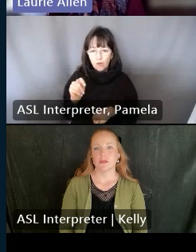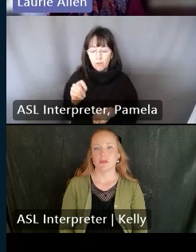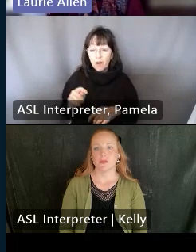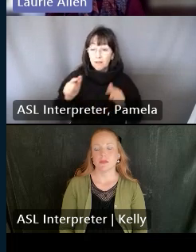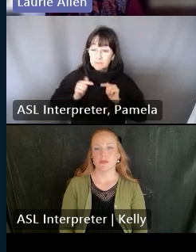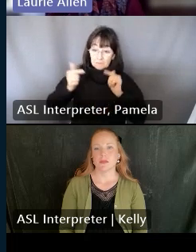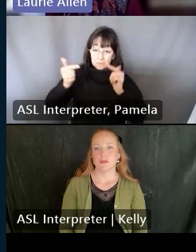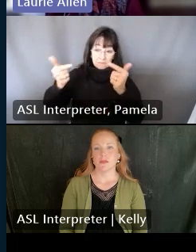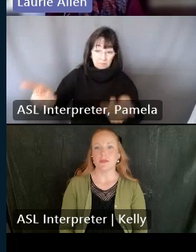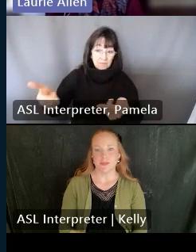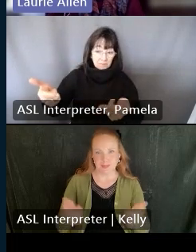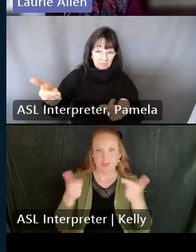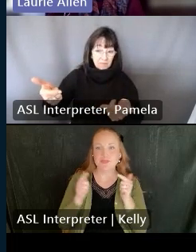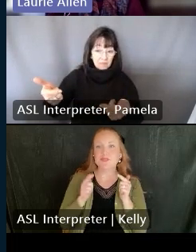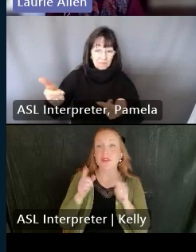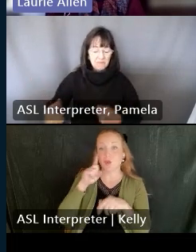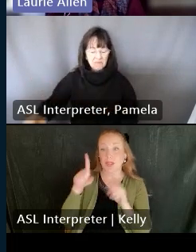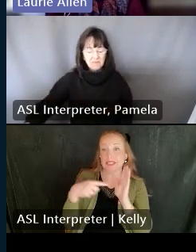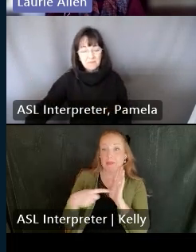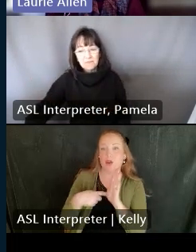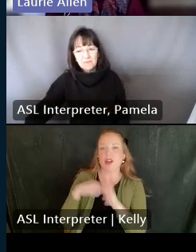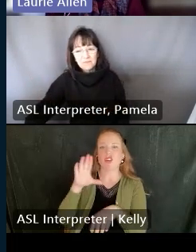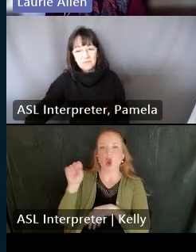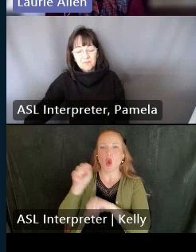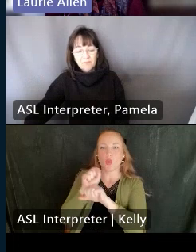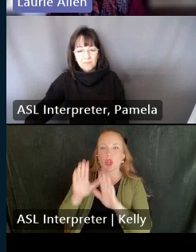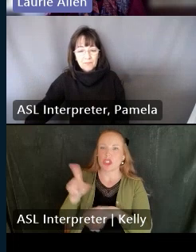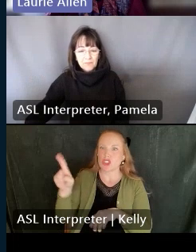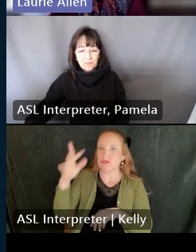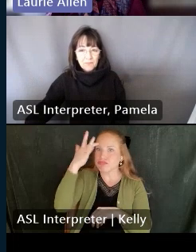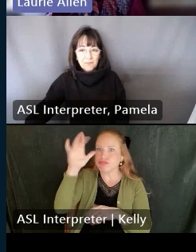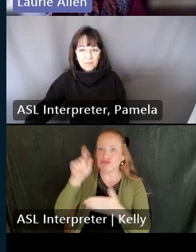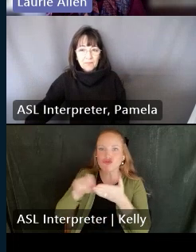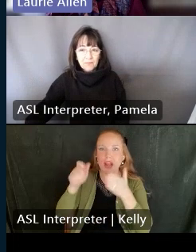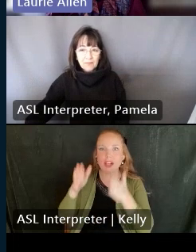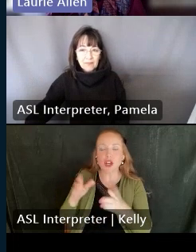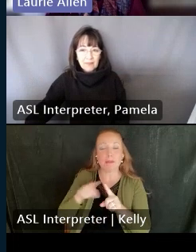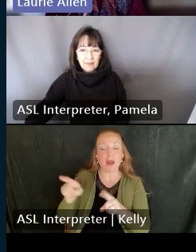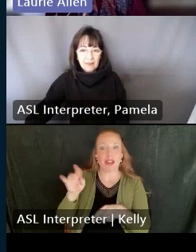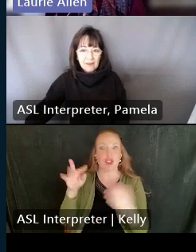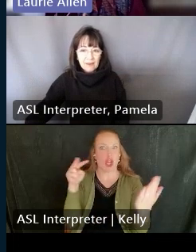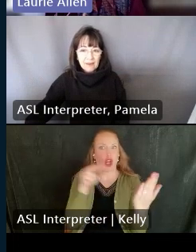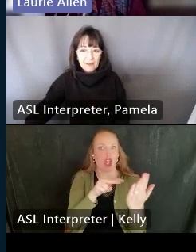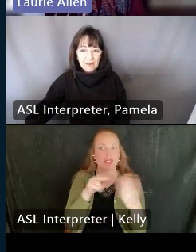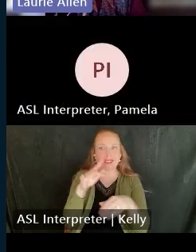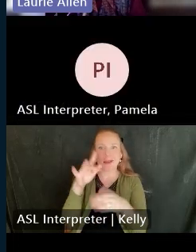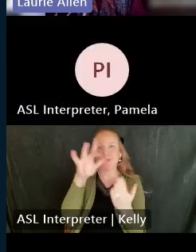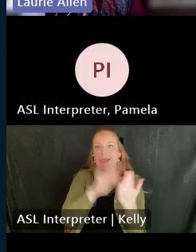a colleague who's a brilliant writer, but she has difficulty getting started If she's looking at a blank word document because she's got dyslexia.